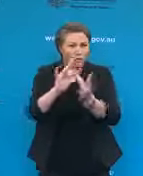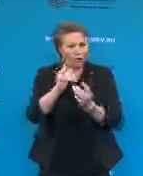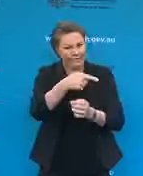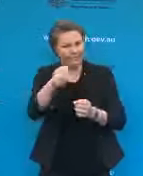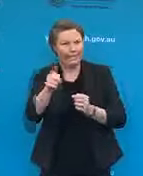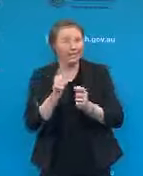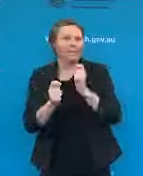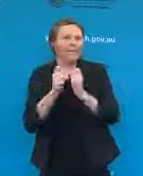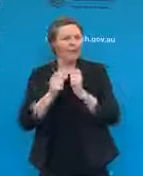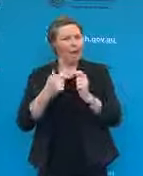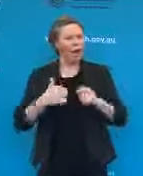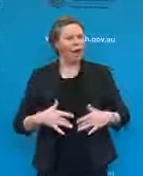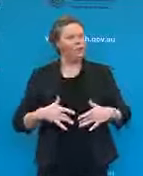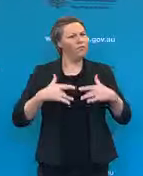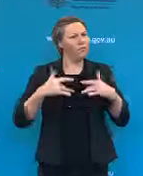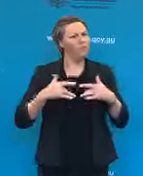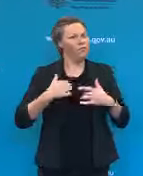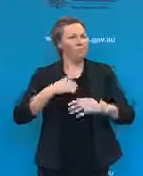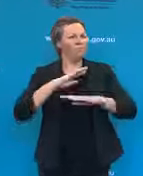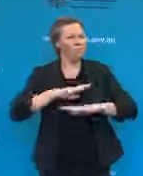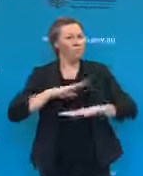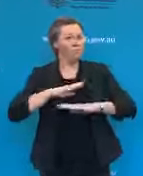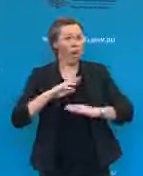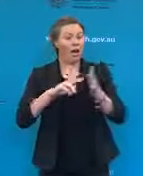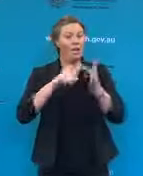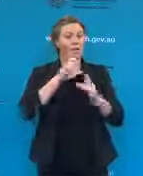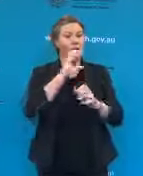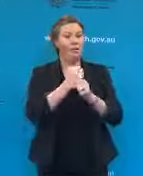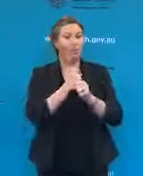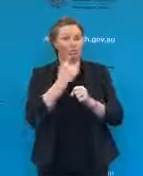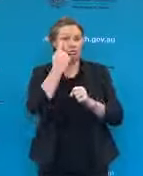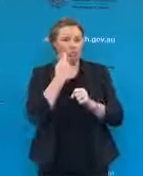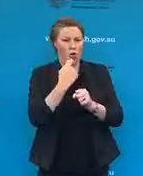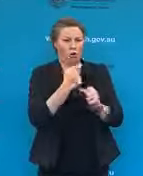everything they can to bring these outbreaks under control. As I think we